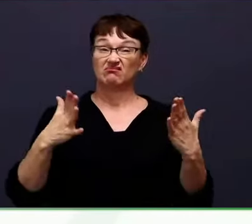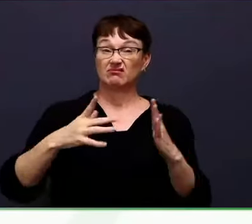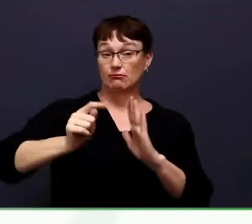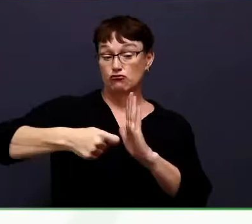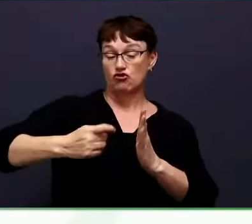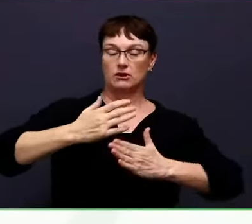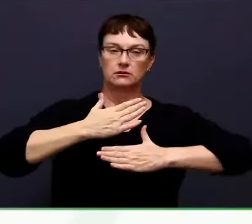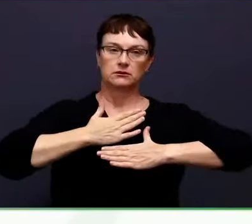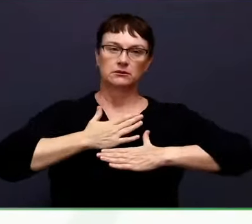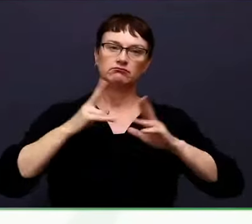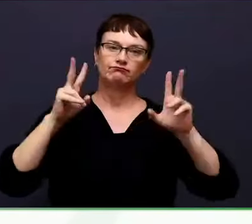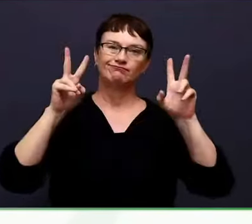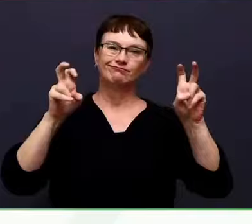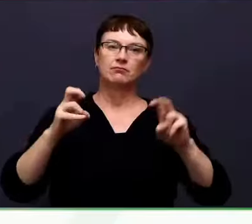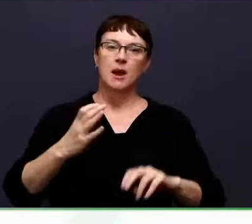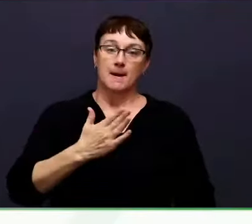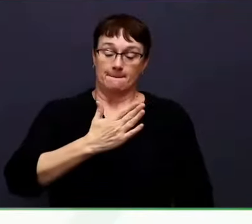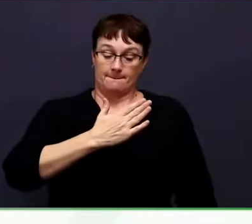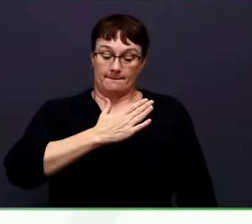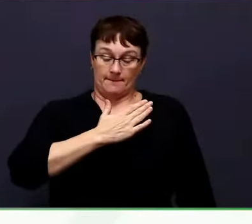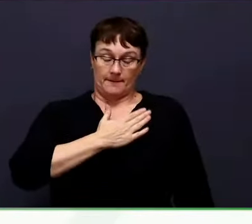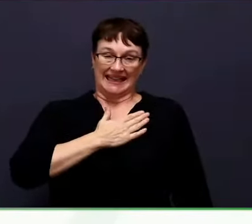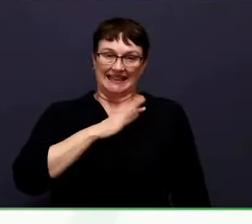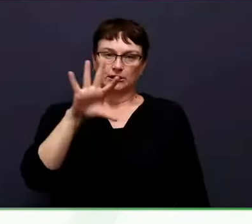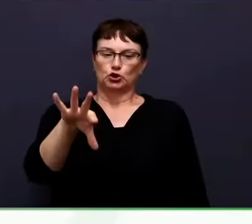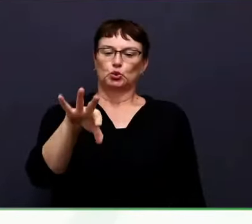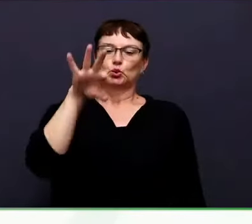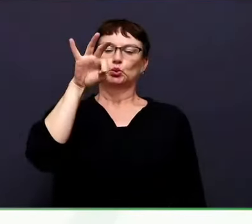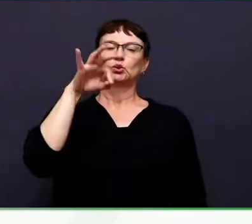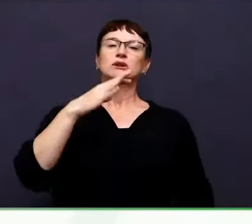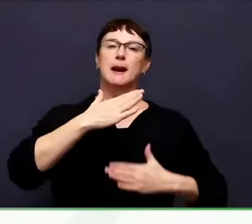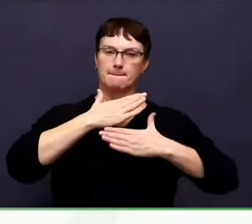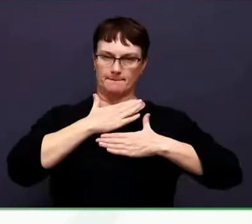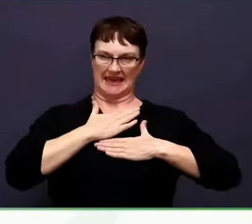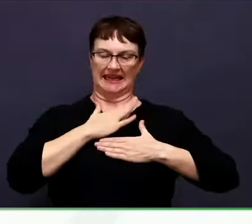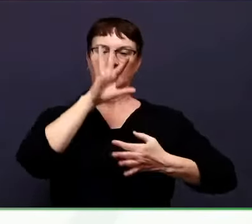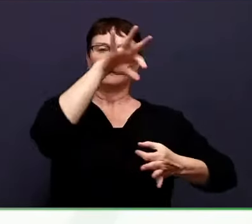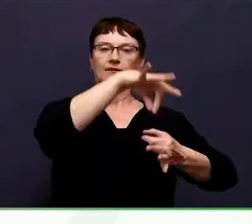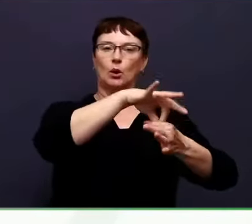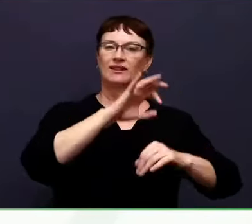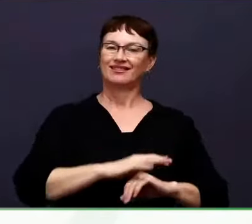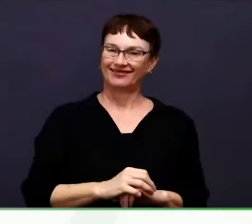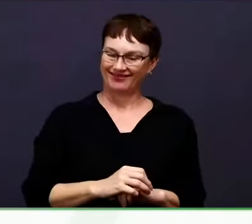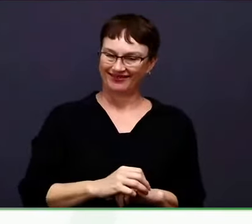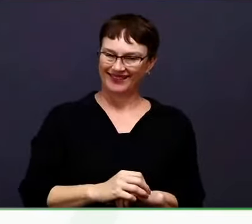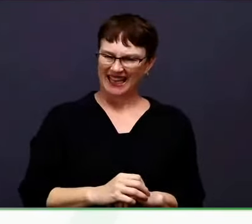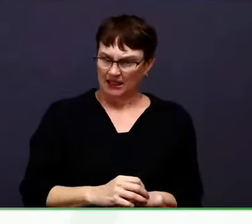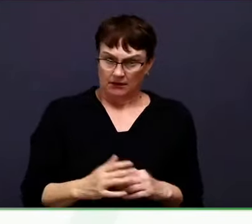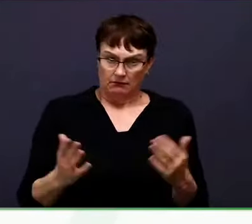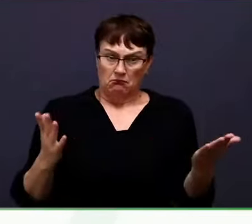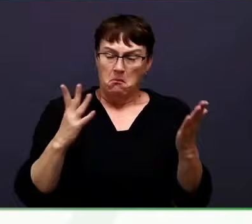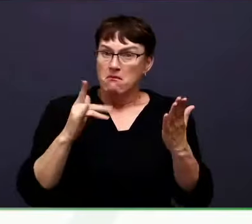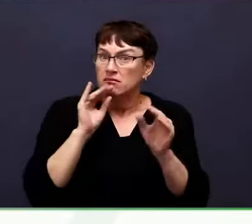We learn why and how we vote. And the different levels of political responsibility.